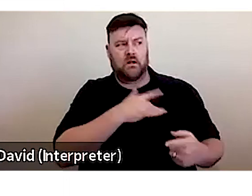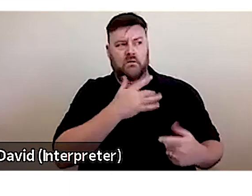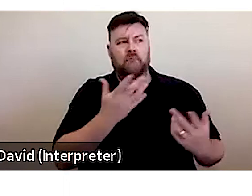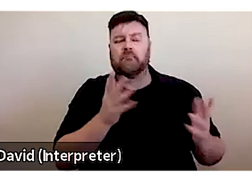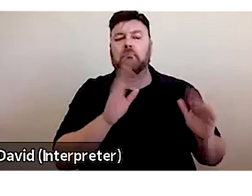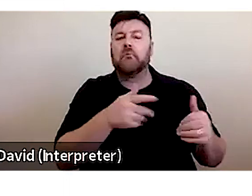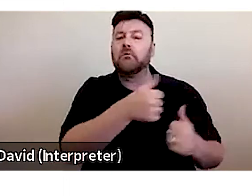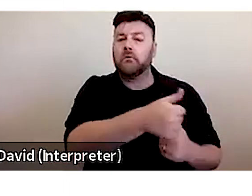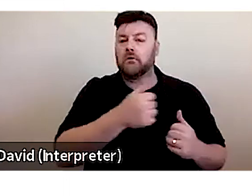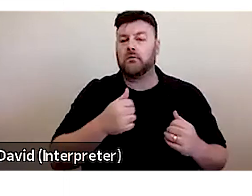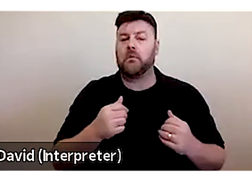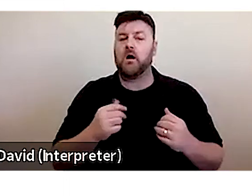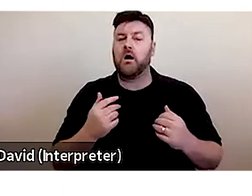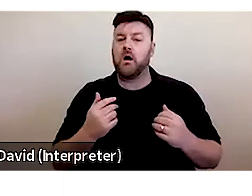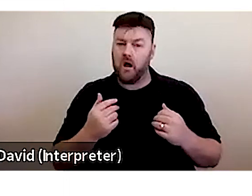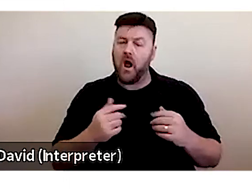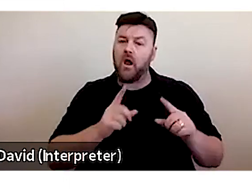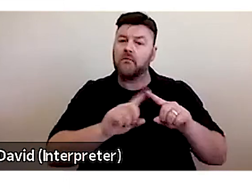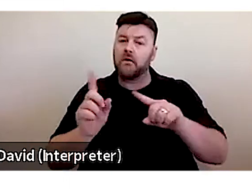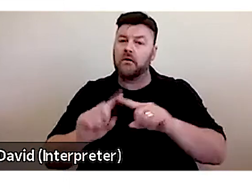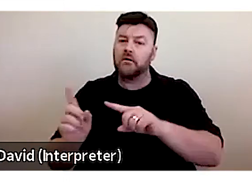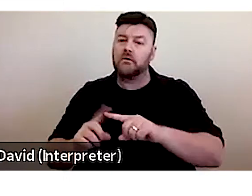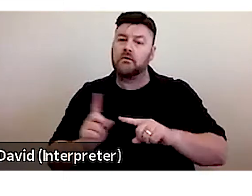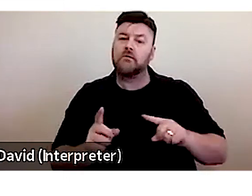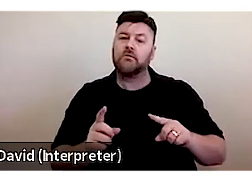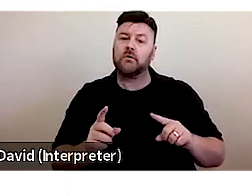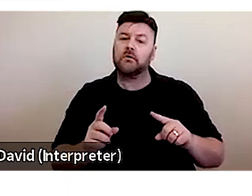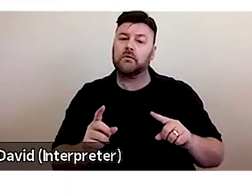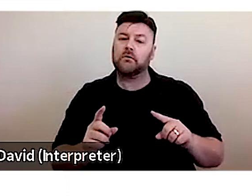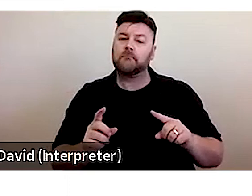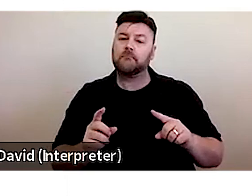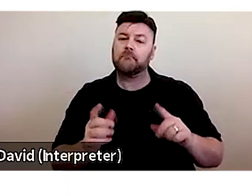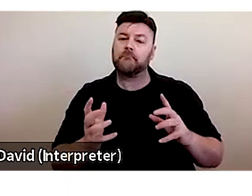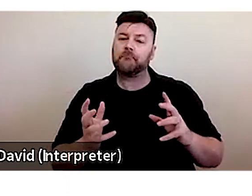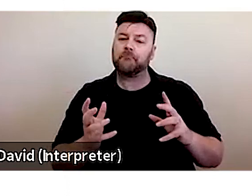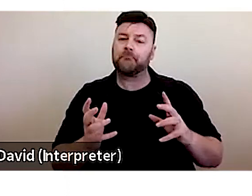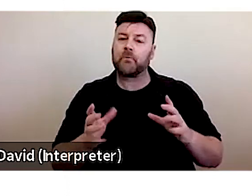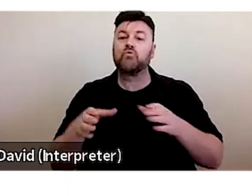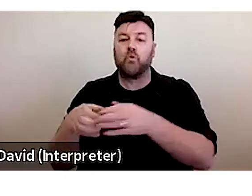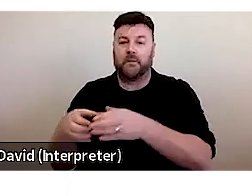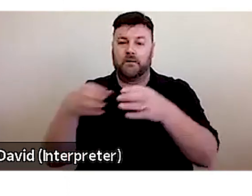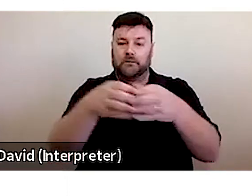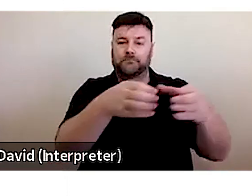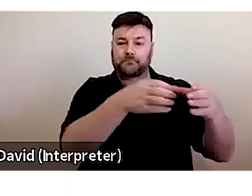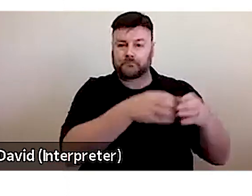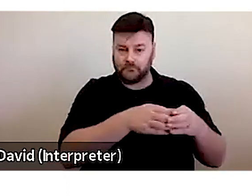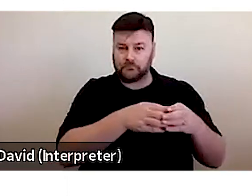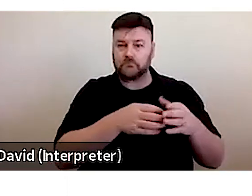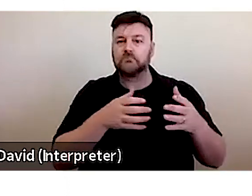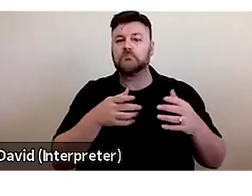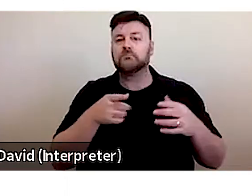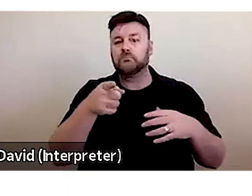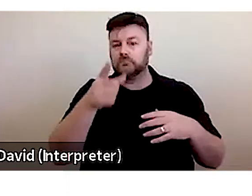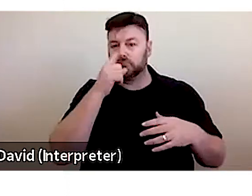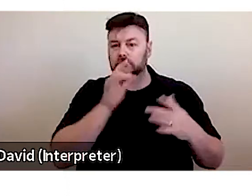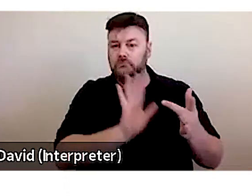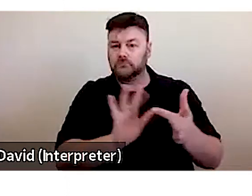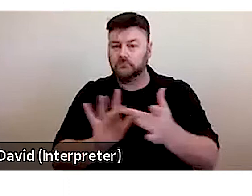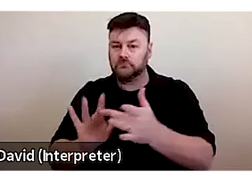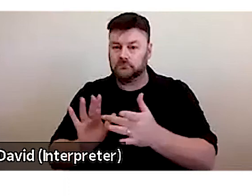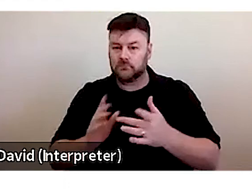There are lots of different groups that focus specifically on carers,